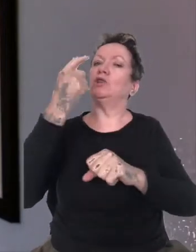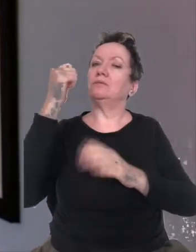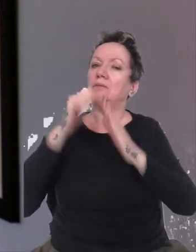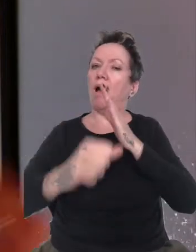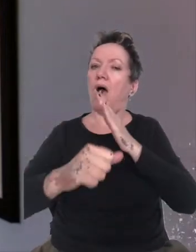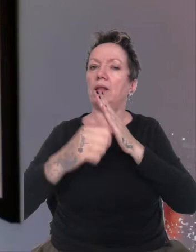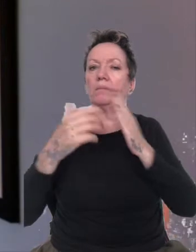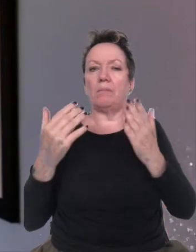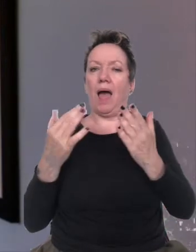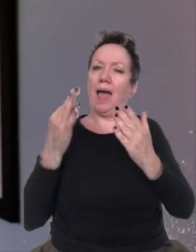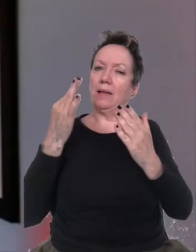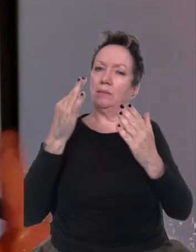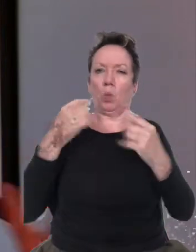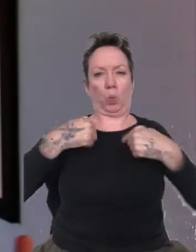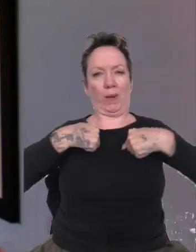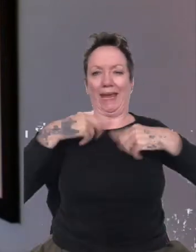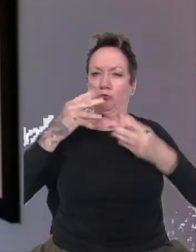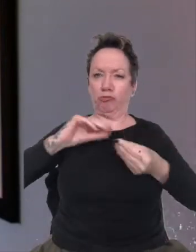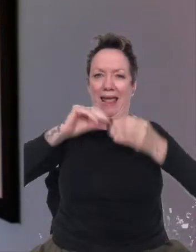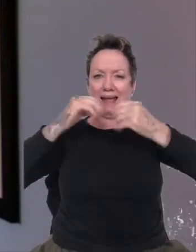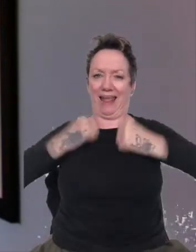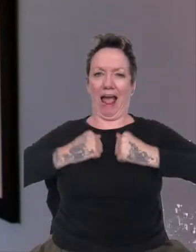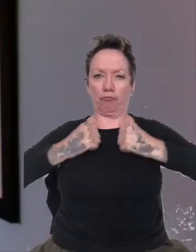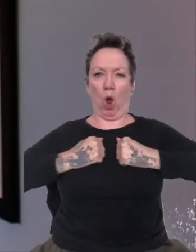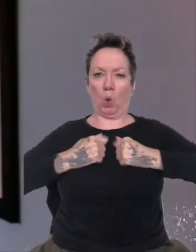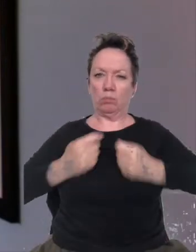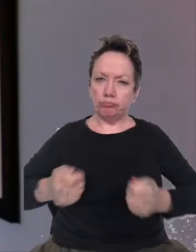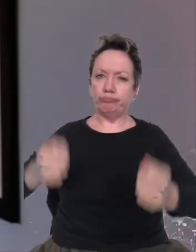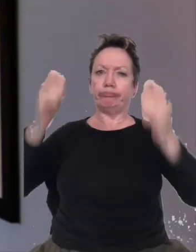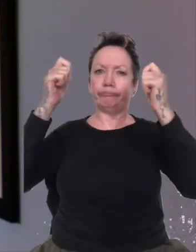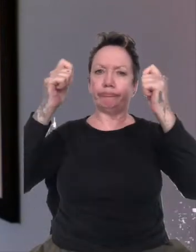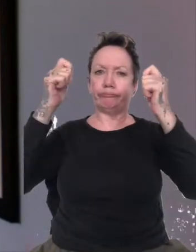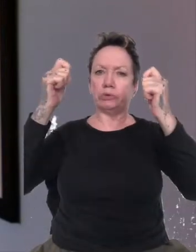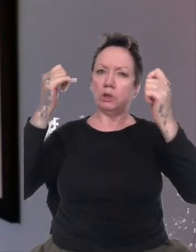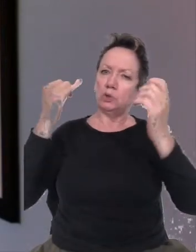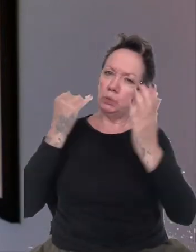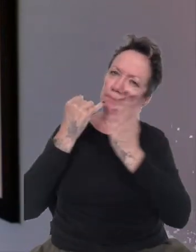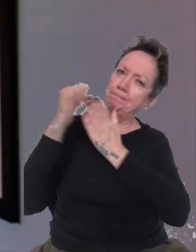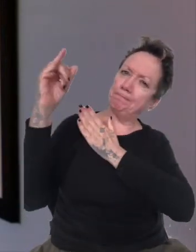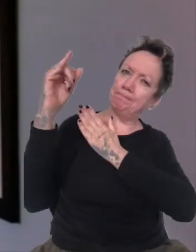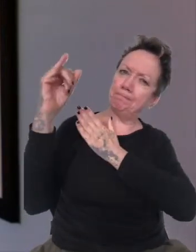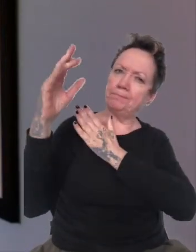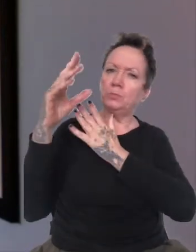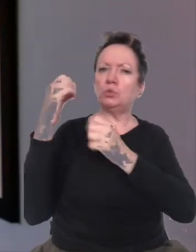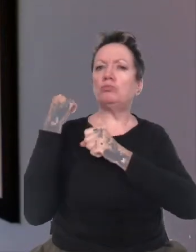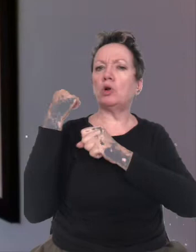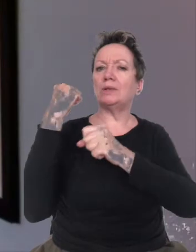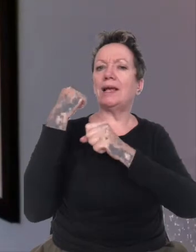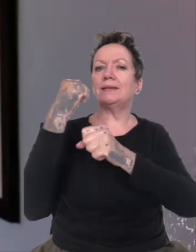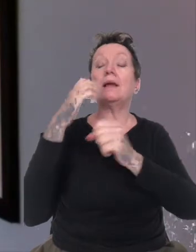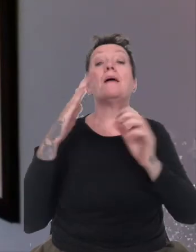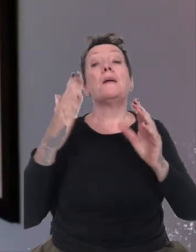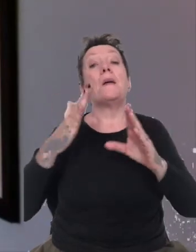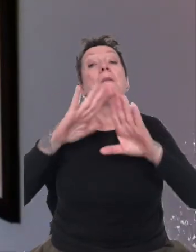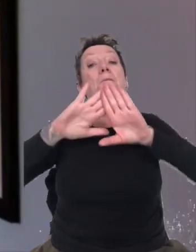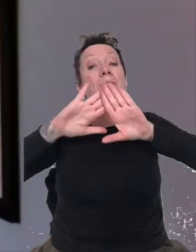Well to make our own Mark as part of that protest before sharing, before we moved into the sharing by the five artists.